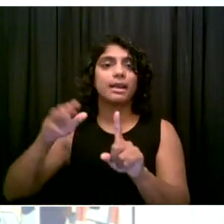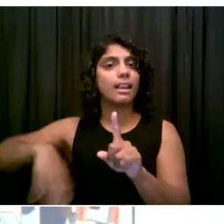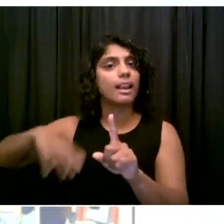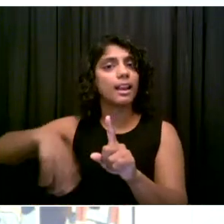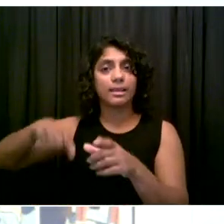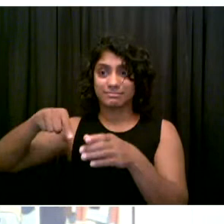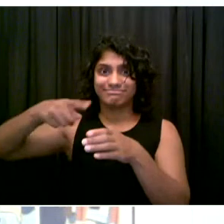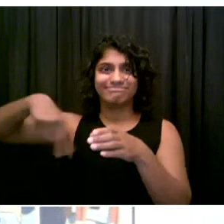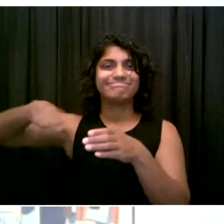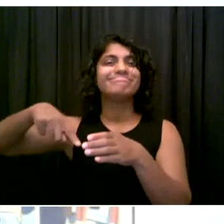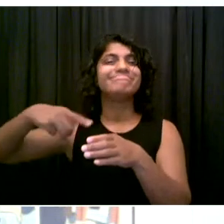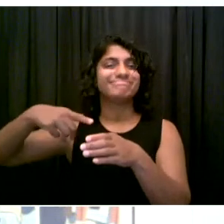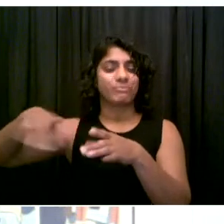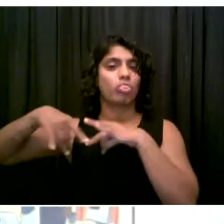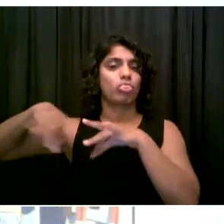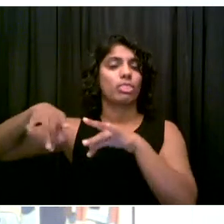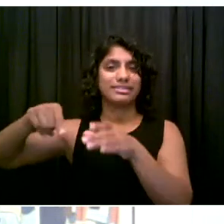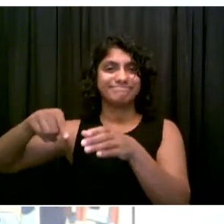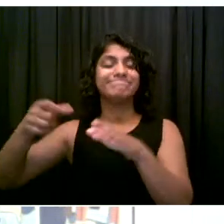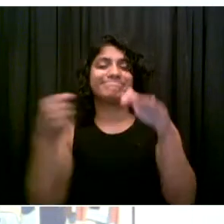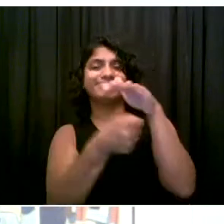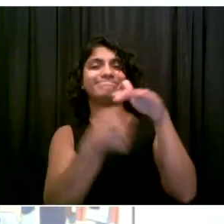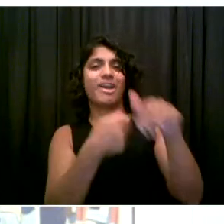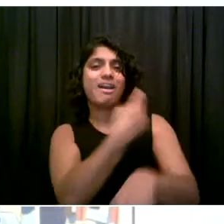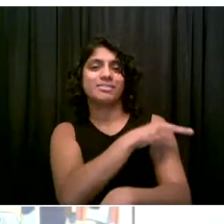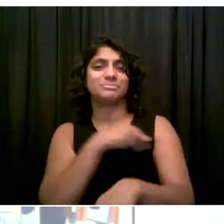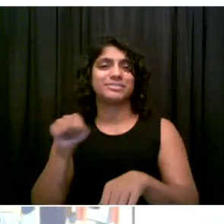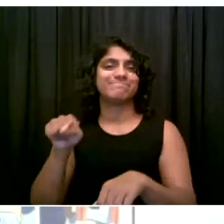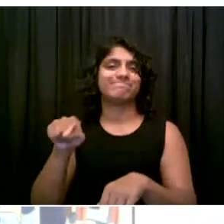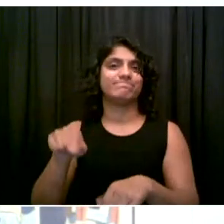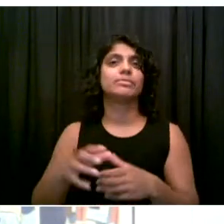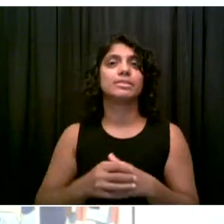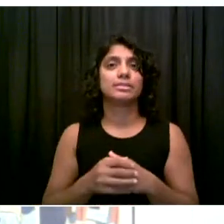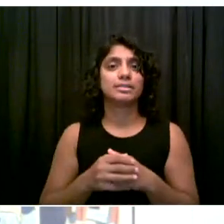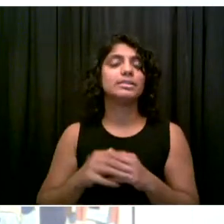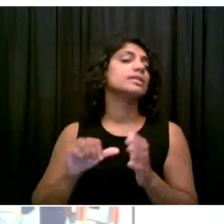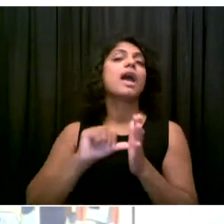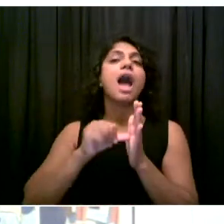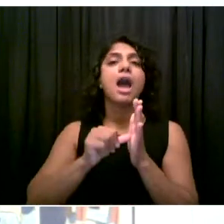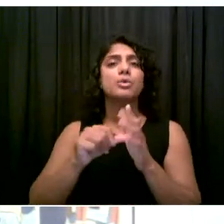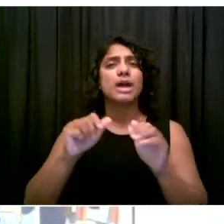WELL AS IN PREVIOUS WEEKS THAT THE SINGLE MOST IMPORTANT THING THAT WE CAN DO TO